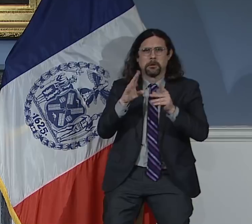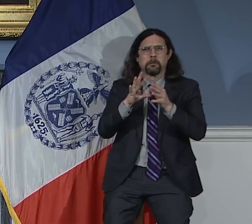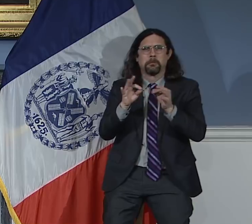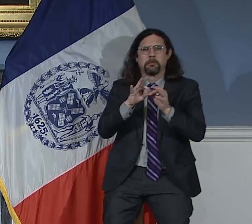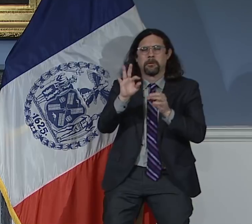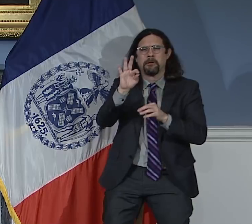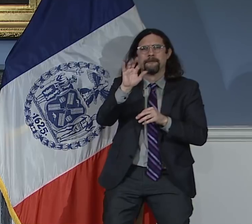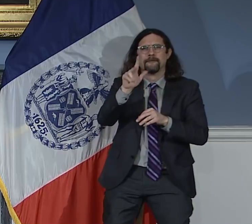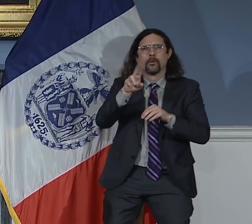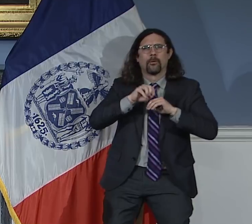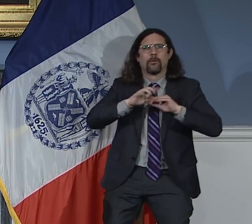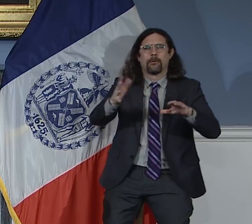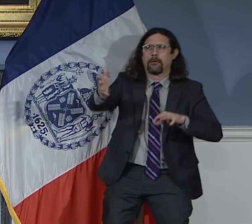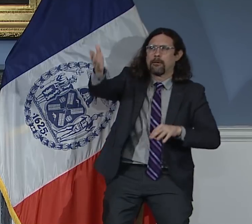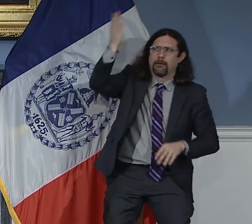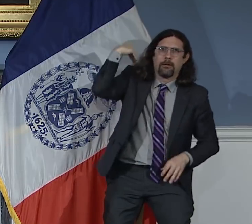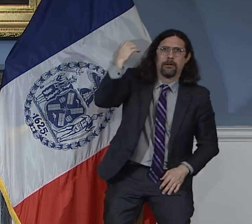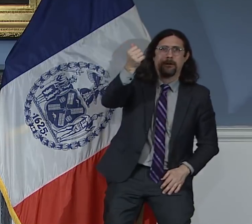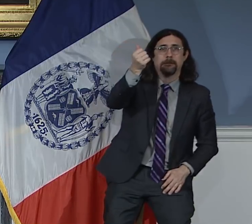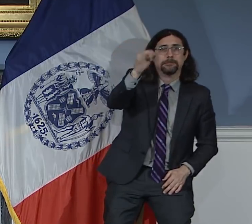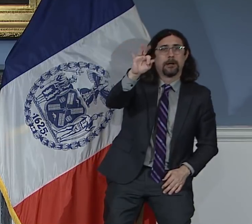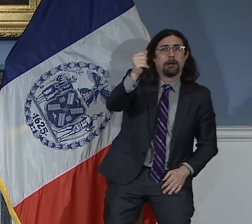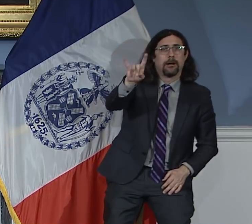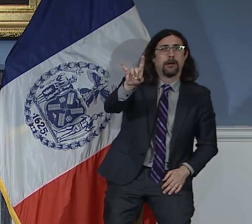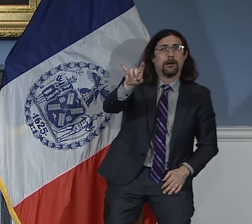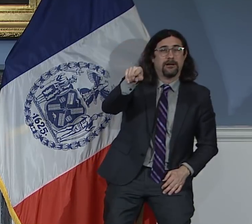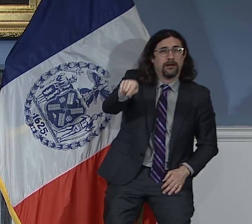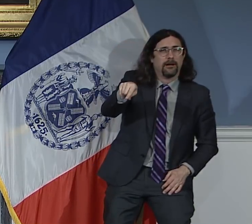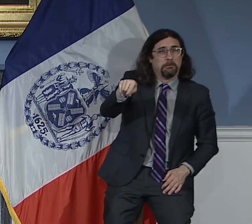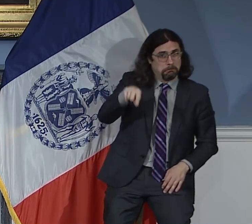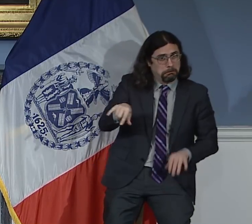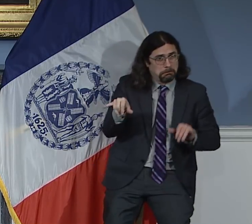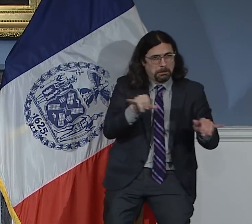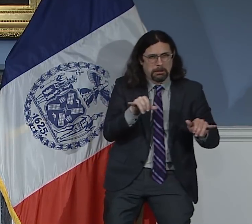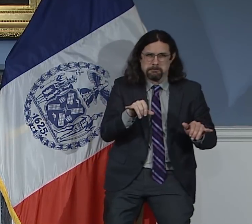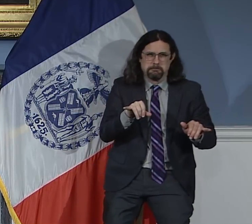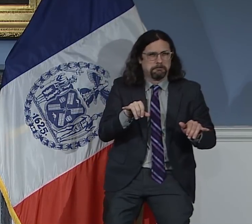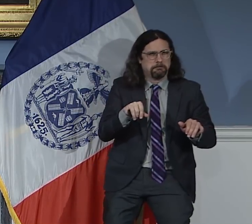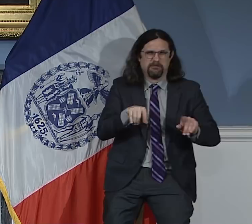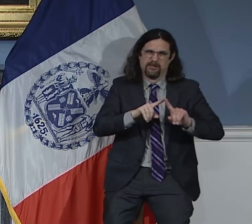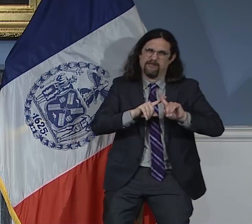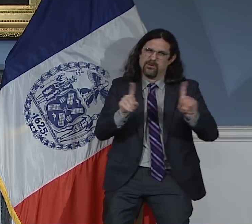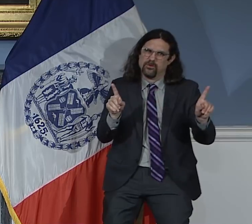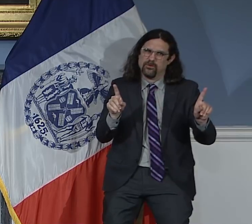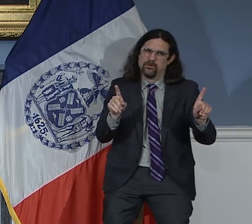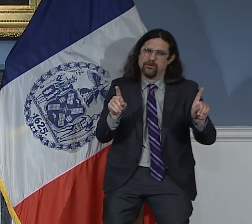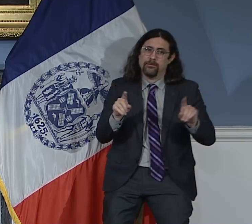1918 FLU EPIDEMIC BECAE,US F OORNE THING, THE HEALTH ARCEAP CAITCYOF THIS CITY AND